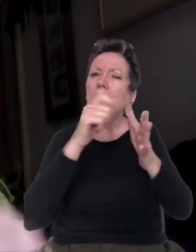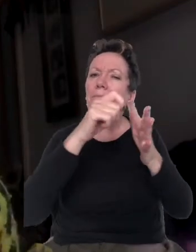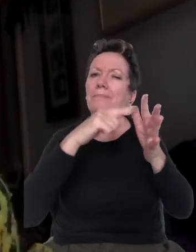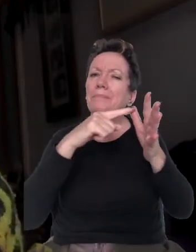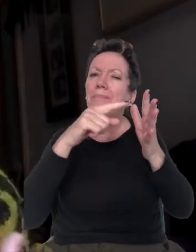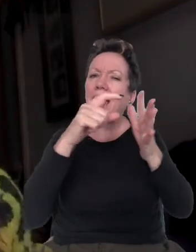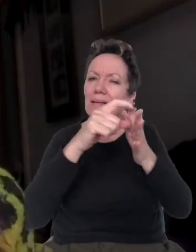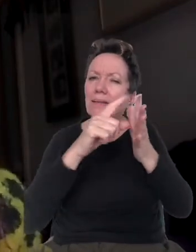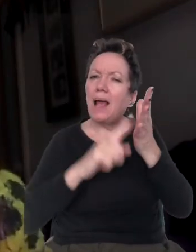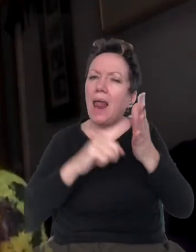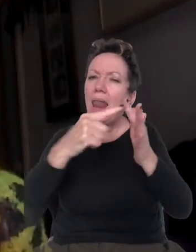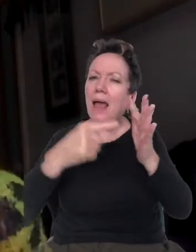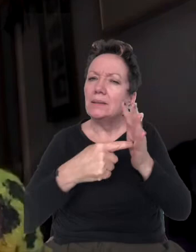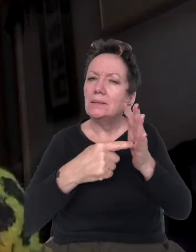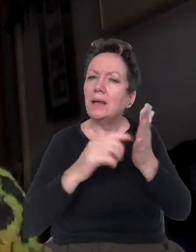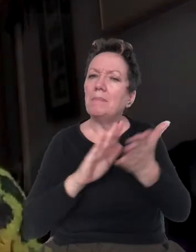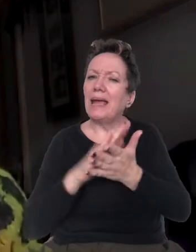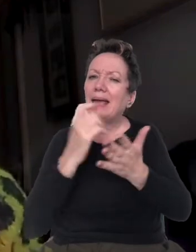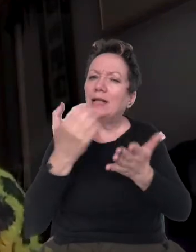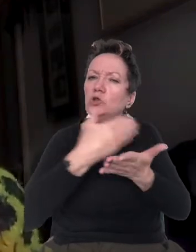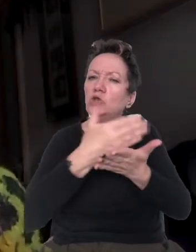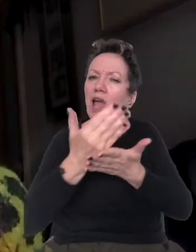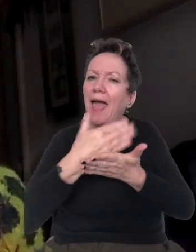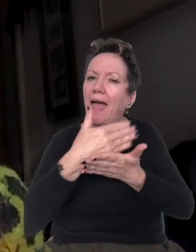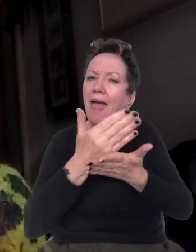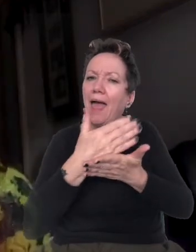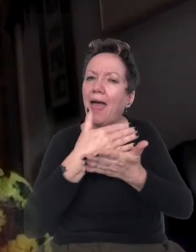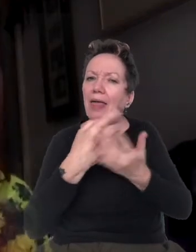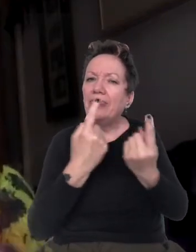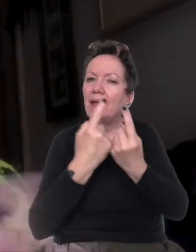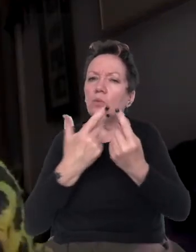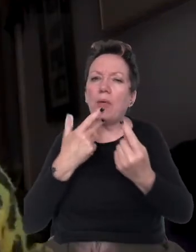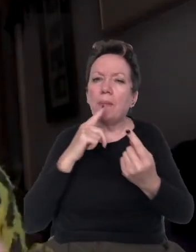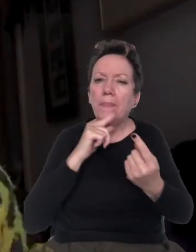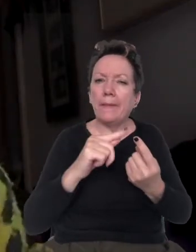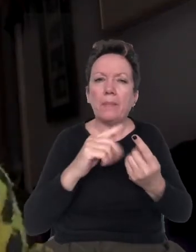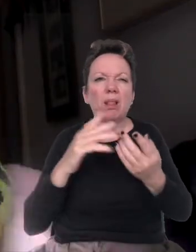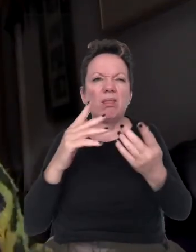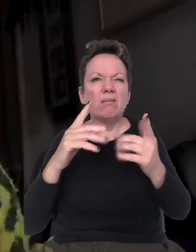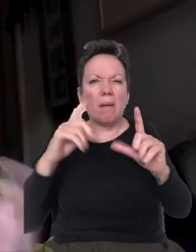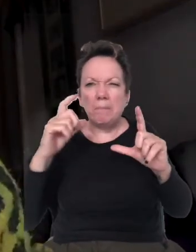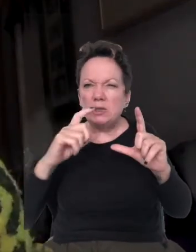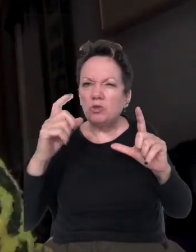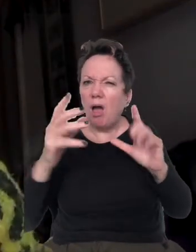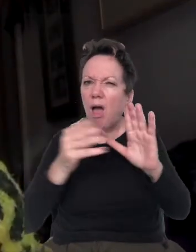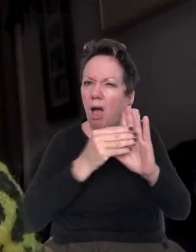collaborating with other people that you can put kind of pictures and notes and all sorts of things in one place.